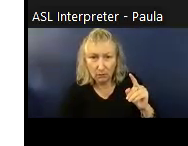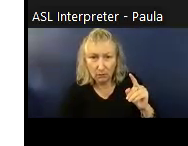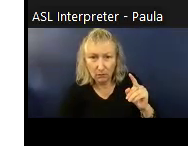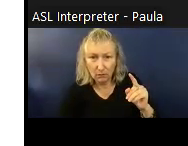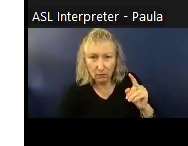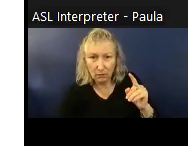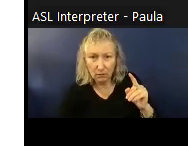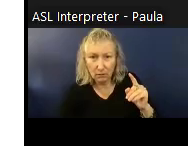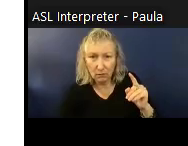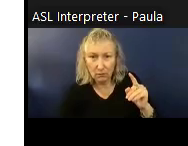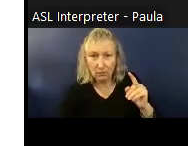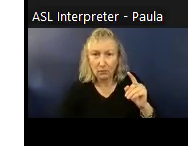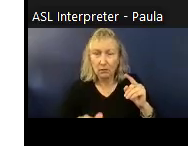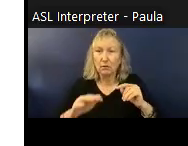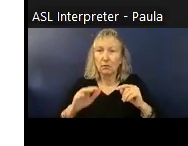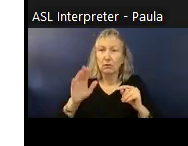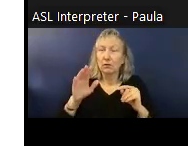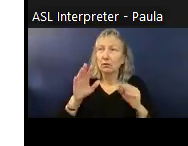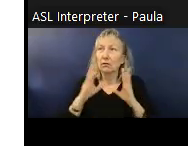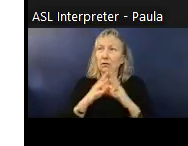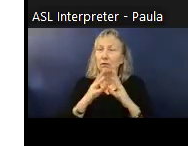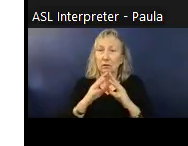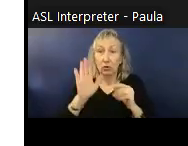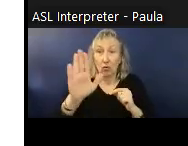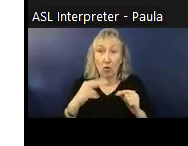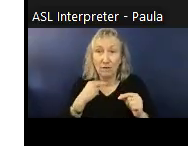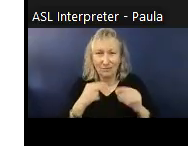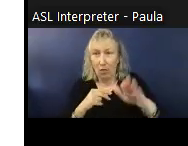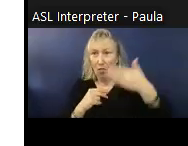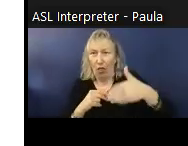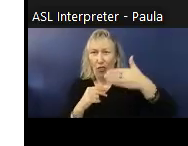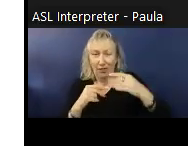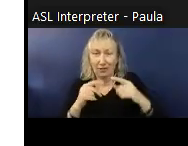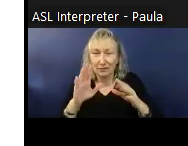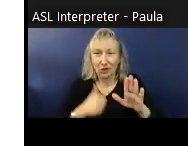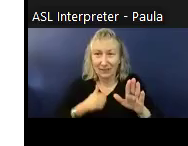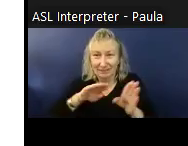Your voice matters, and this space is intentionally designed